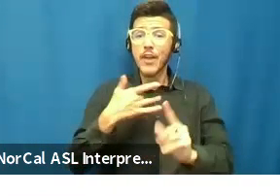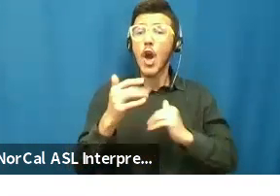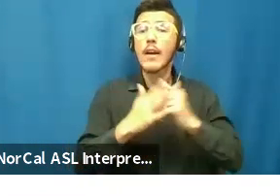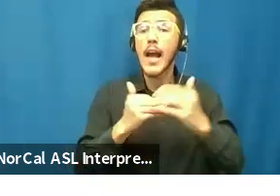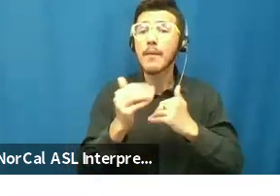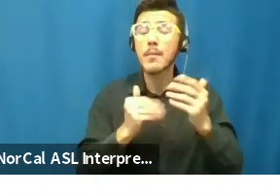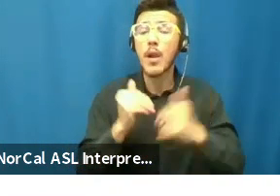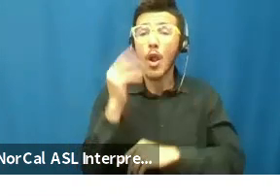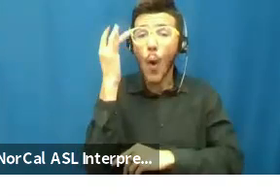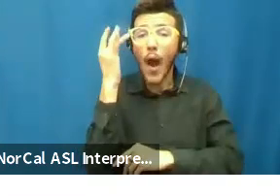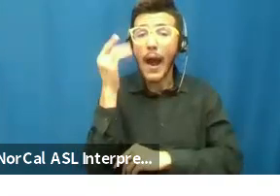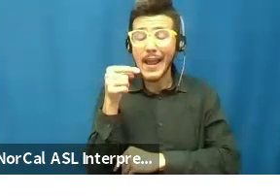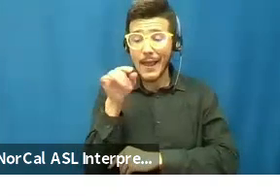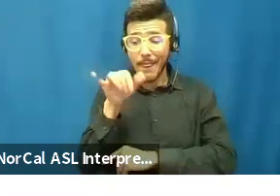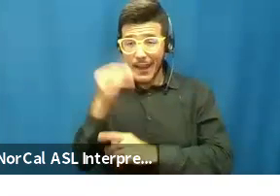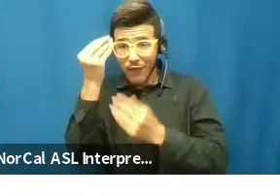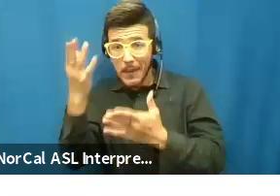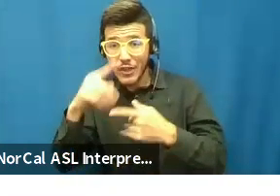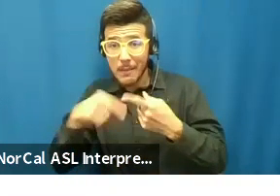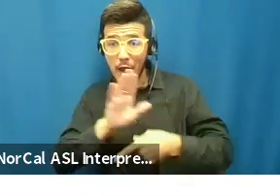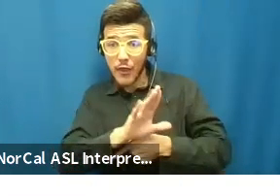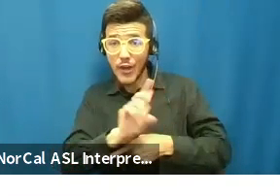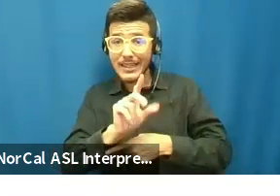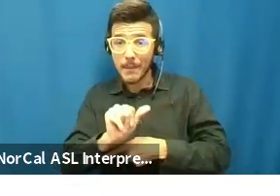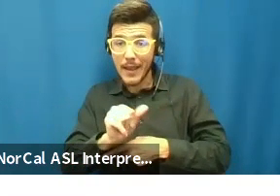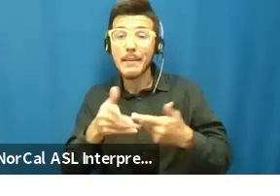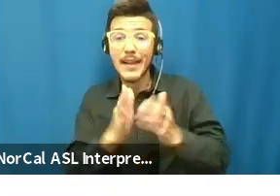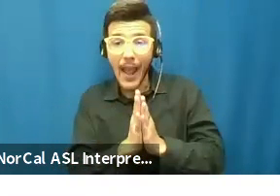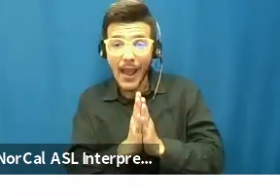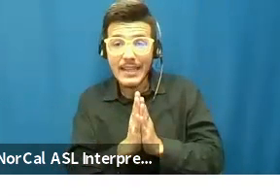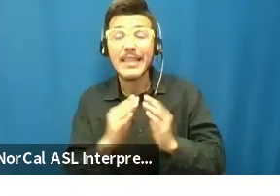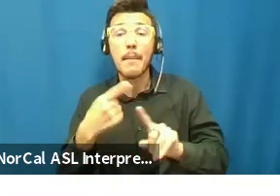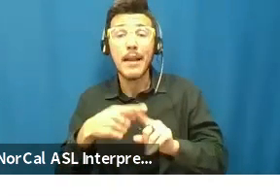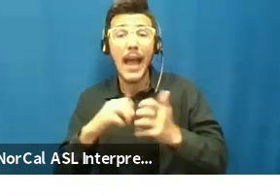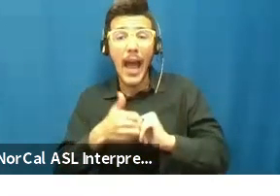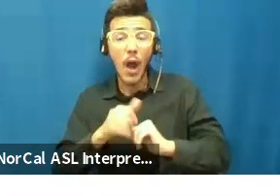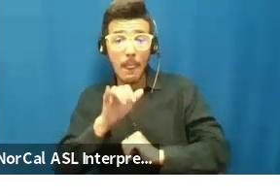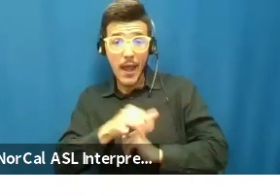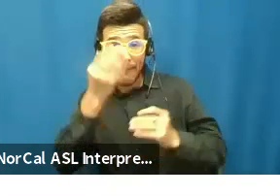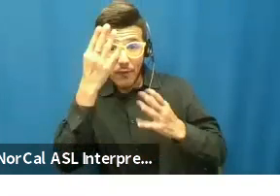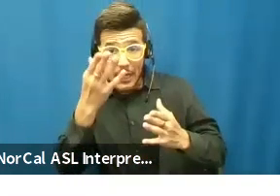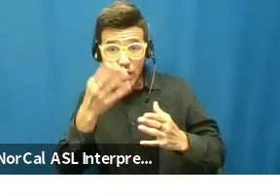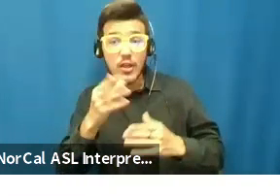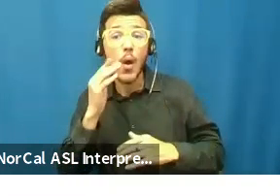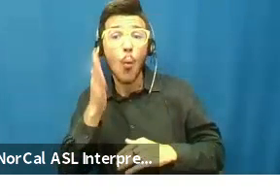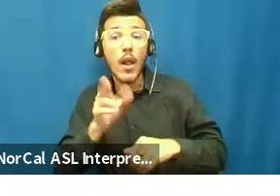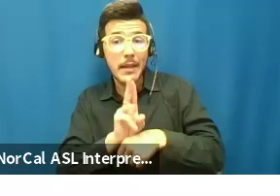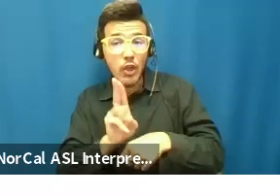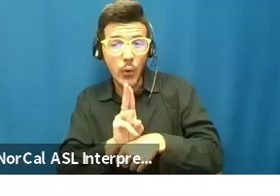being collected and asked and how the information would be used. Absolutely there is a concern with